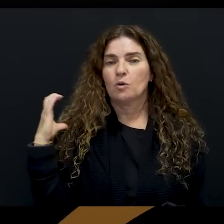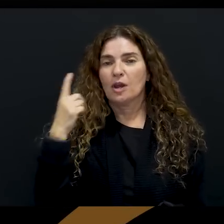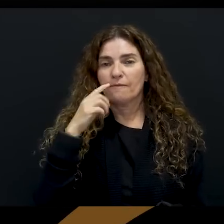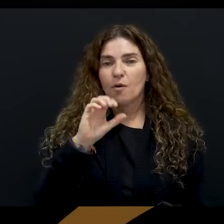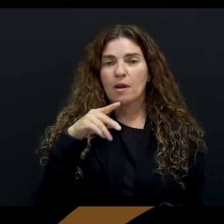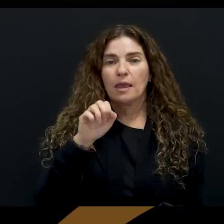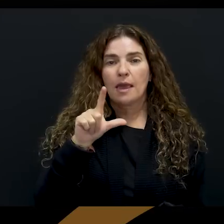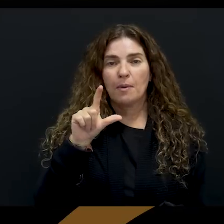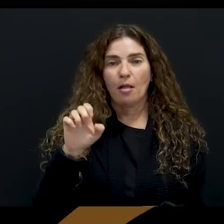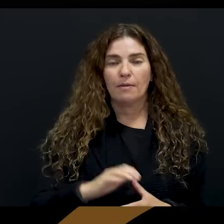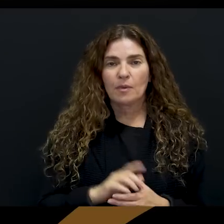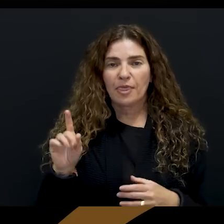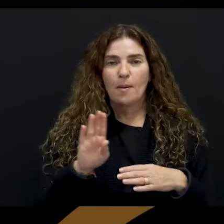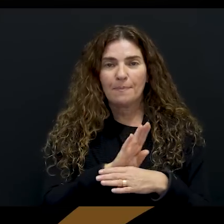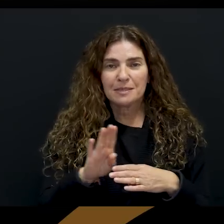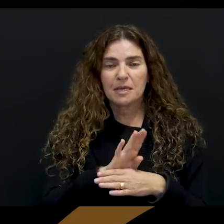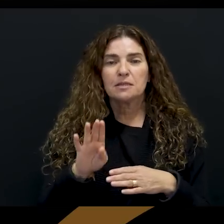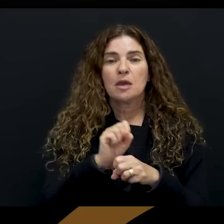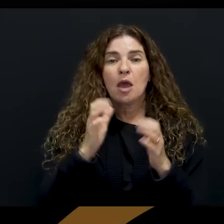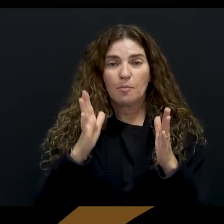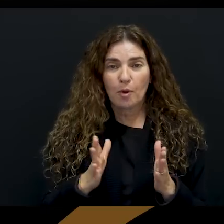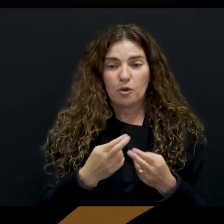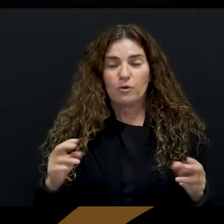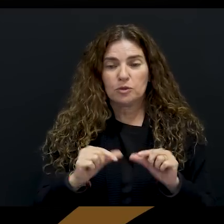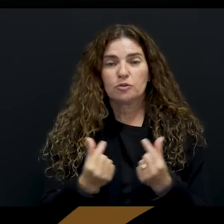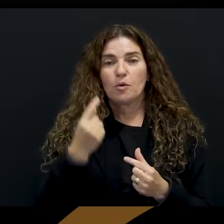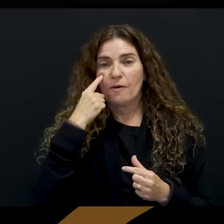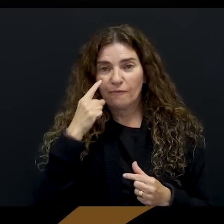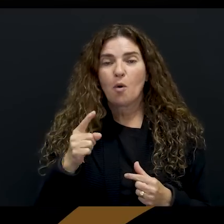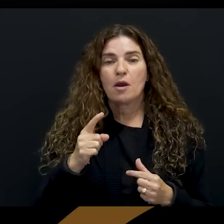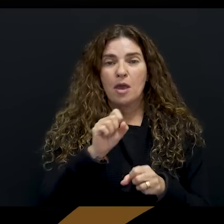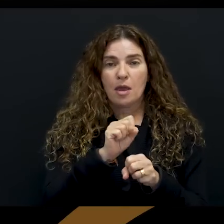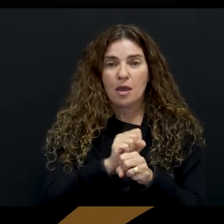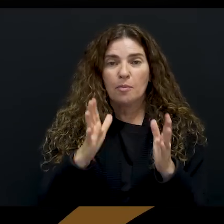Kellanova’s Business Employee Resource Group for Employees with Disabilities and Supporters.